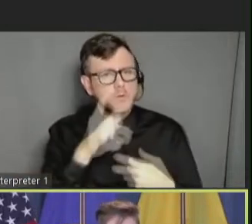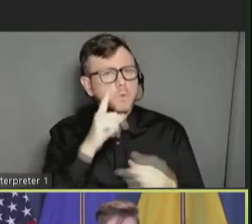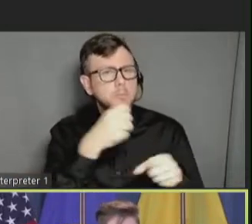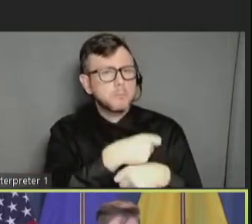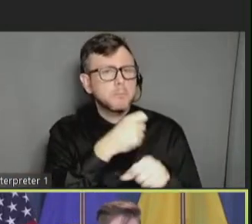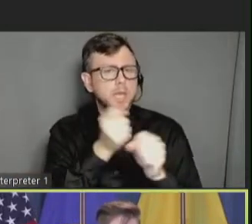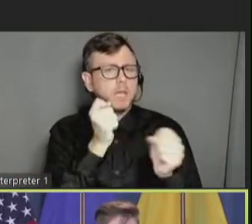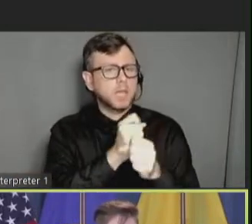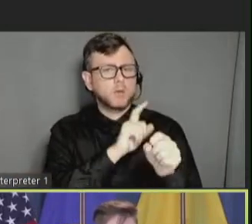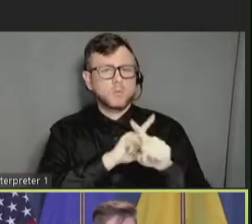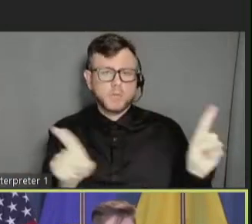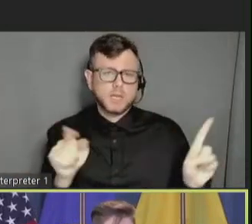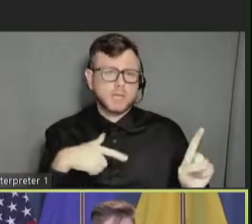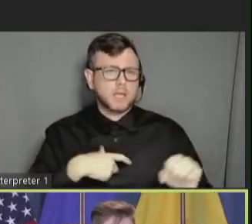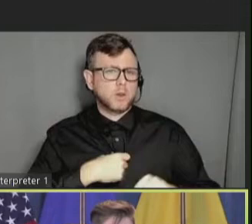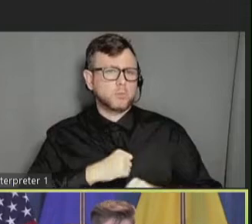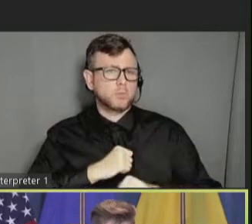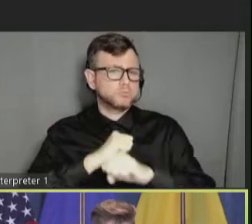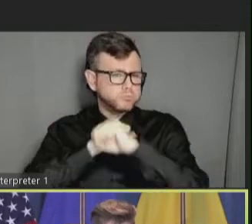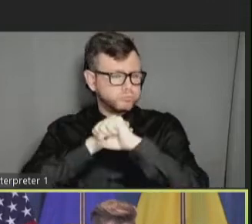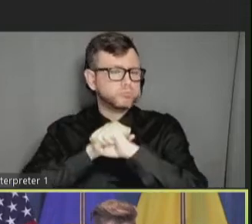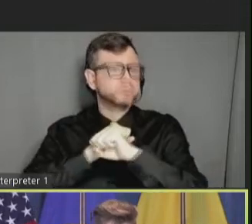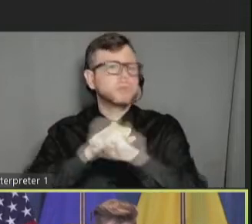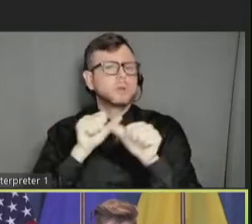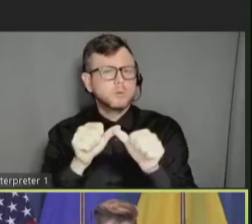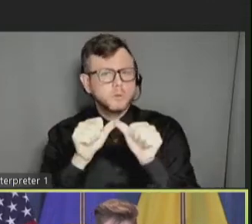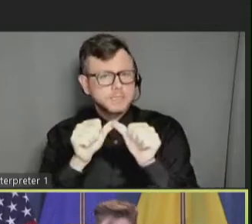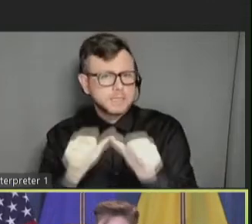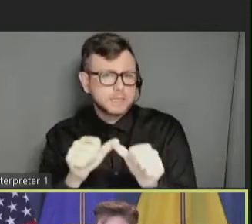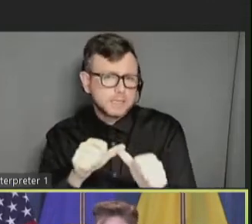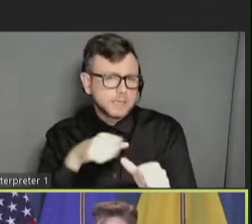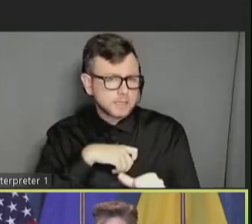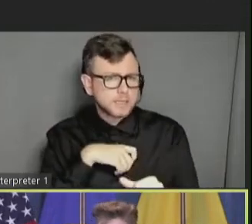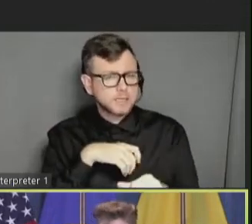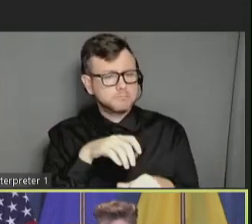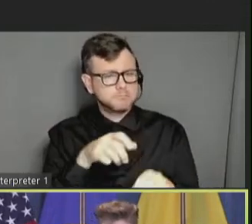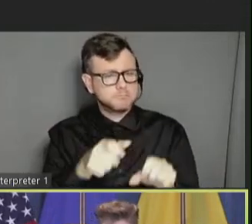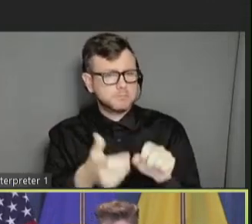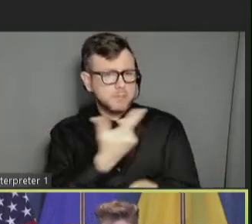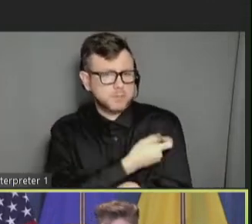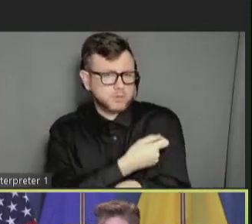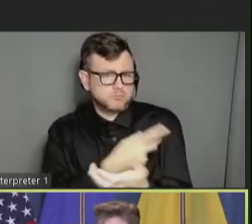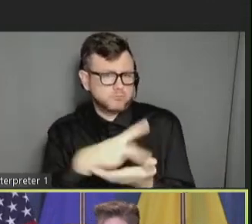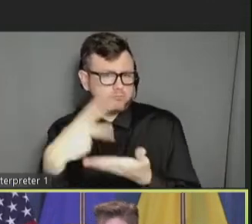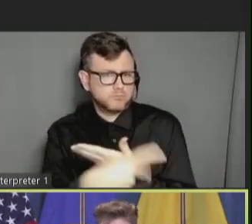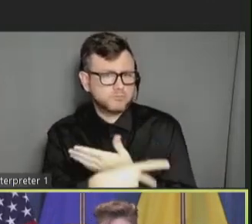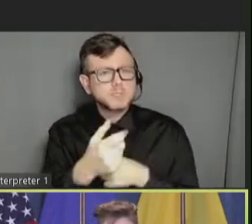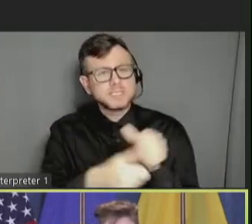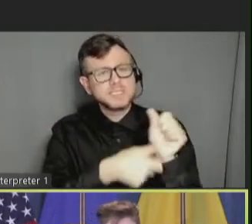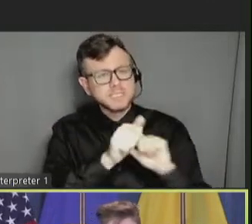the domains covers a distinct action area that is necessary for supporting the vaccine uptake